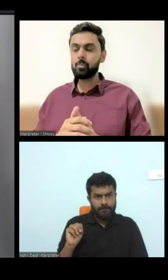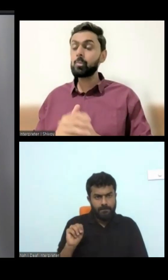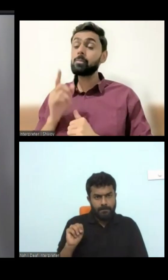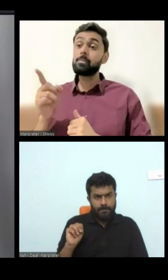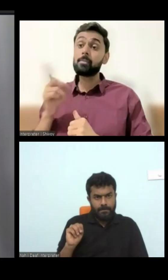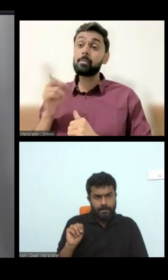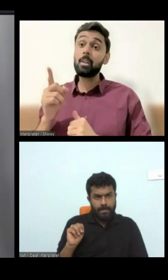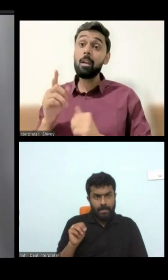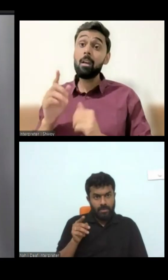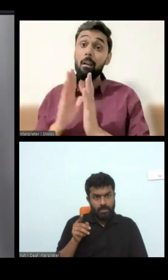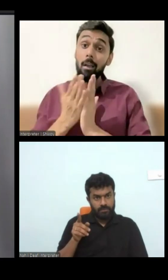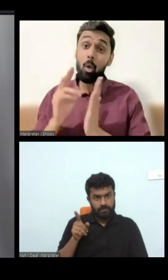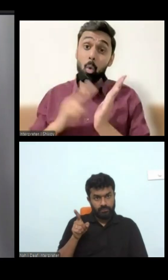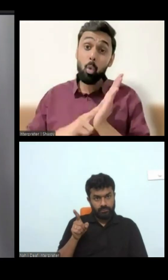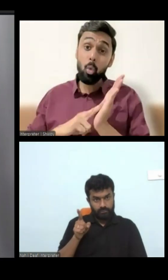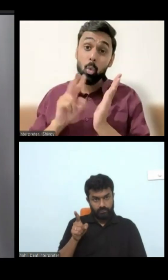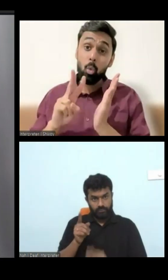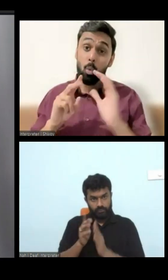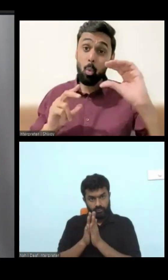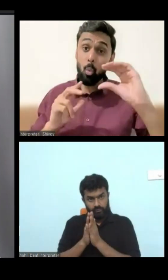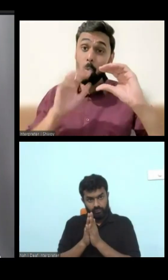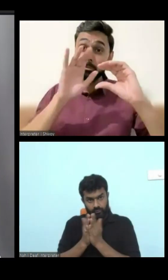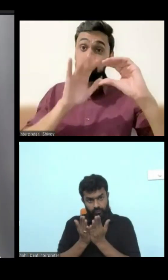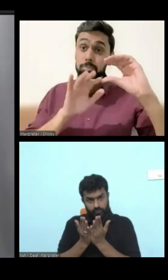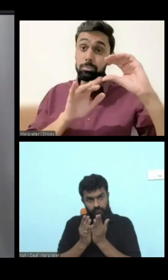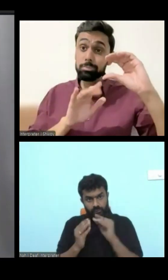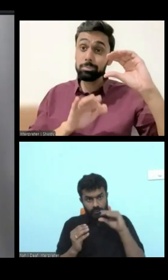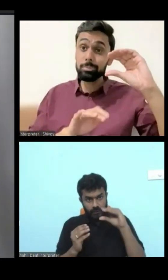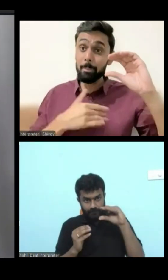He's typed out an entire novel and published it. And he...